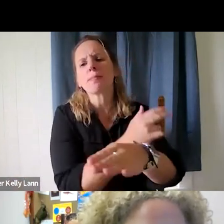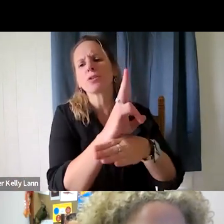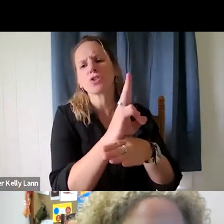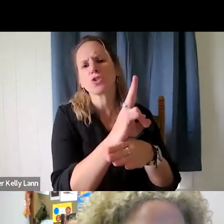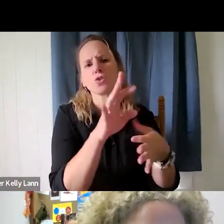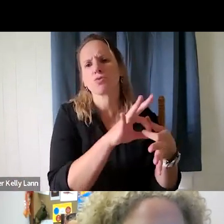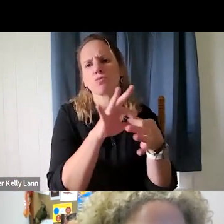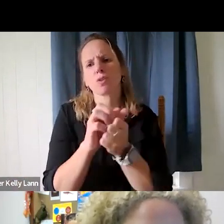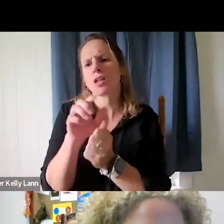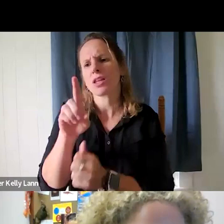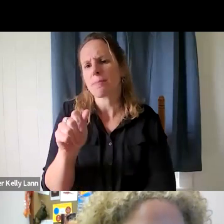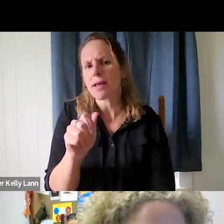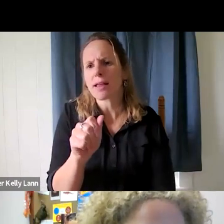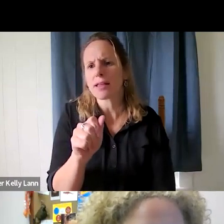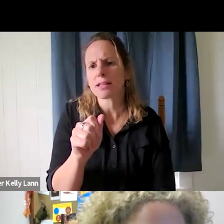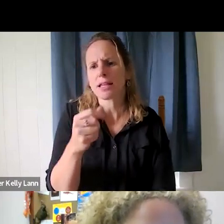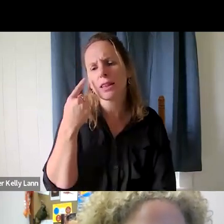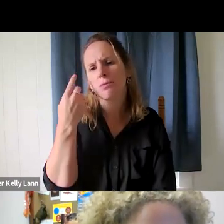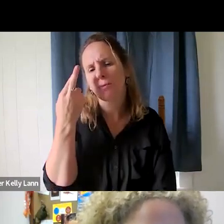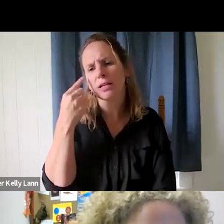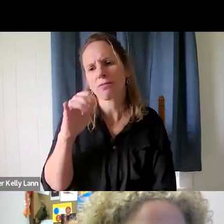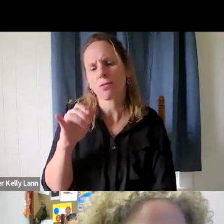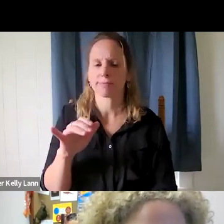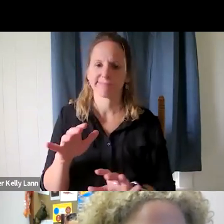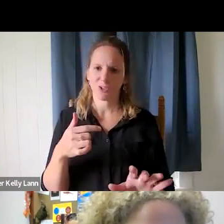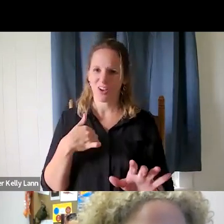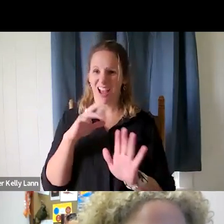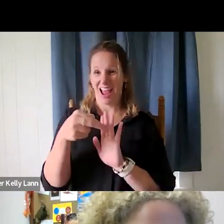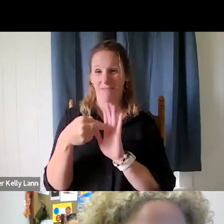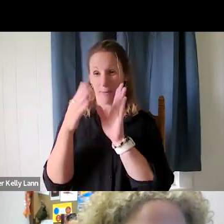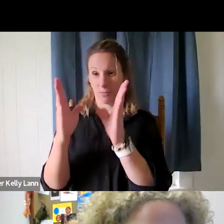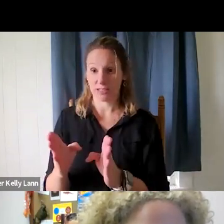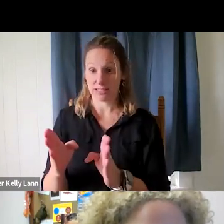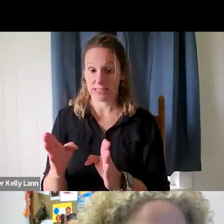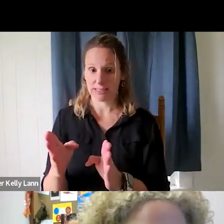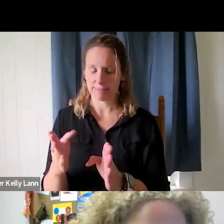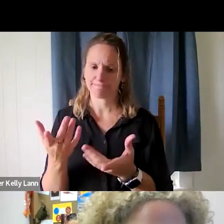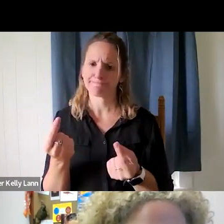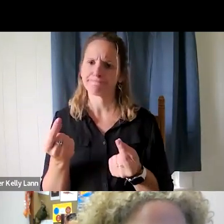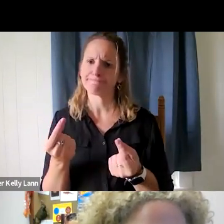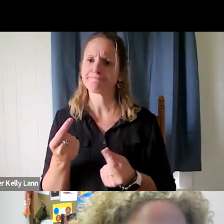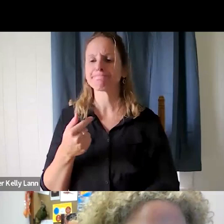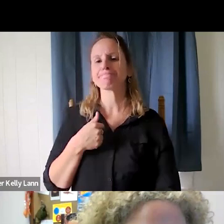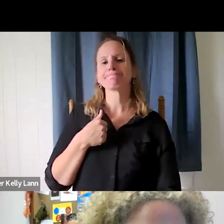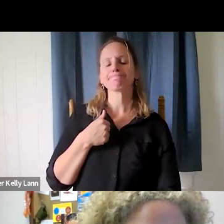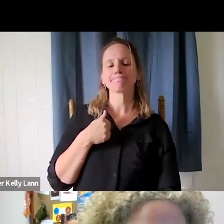to his disability. So when I represented him, my strategy was to like focus really heavily